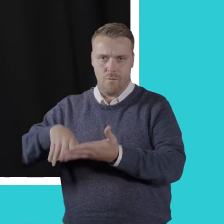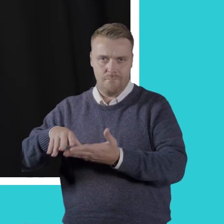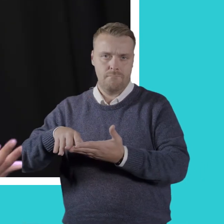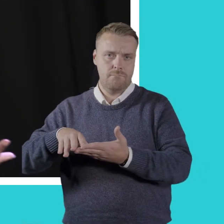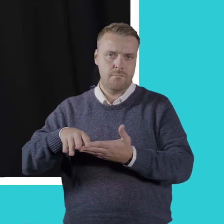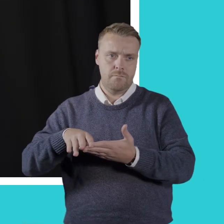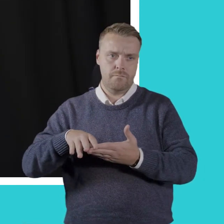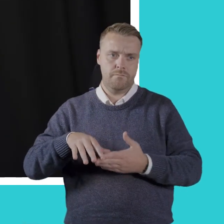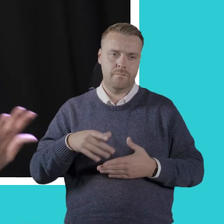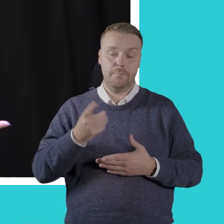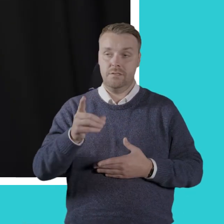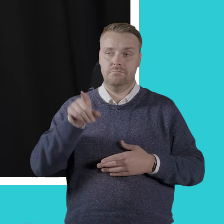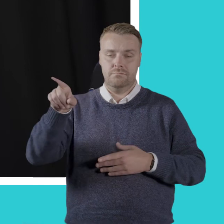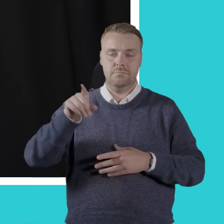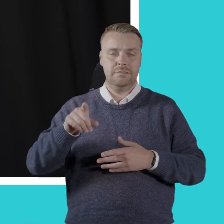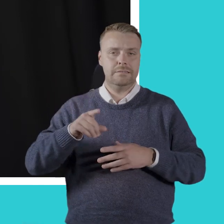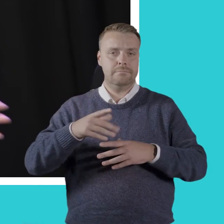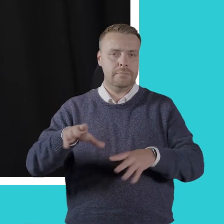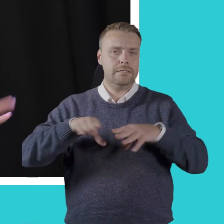But it's an accepting place which is why I can explore getting rid of this